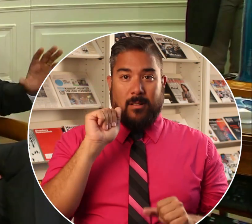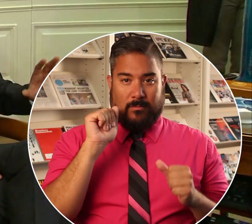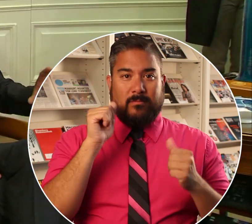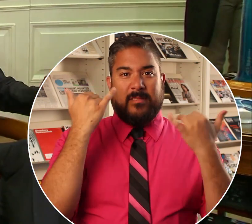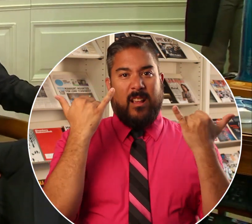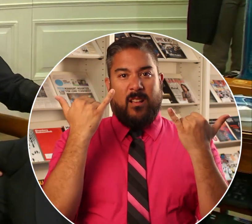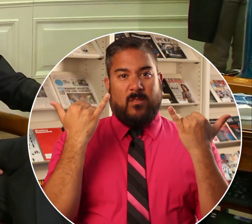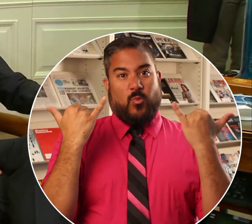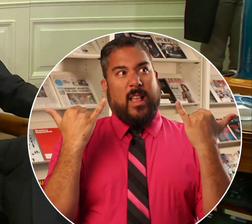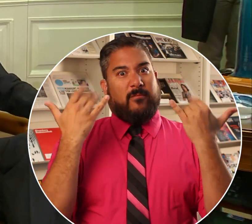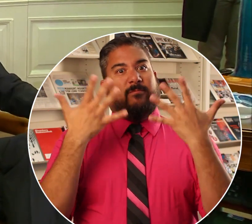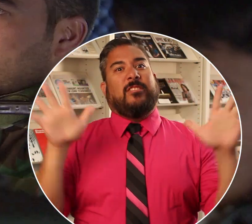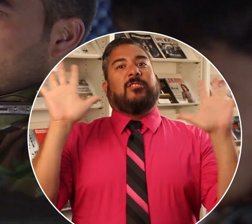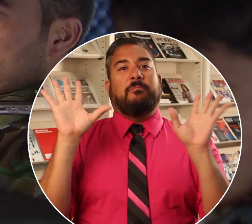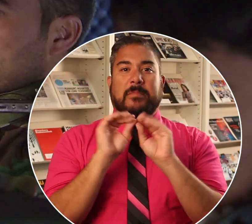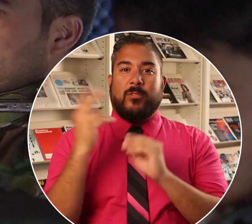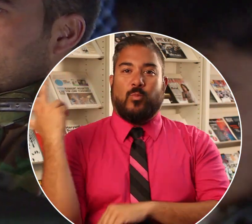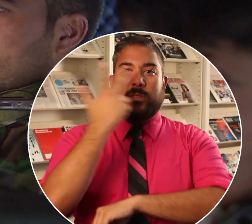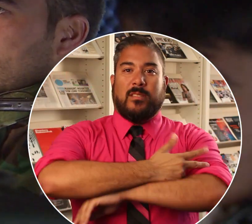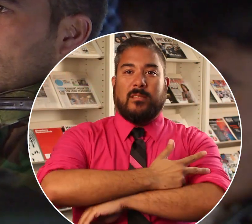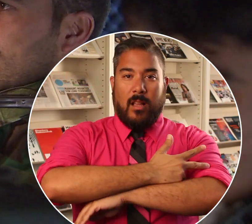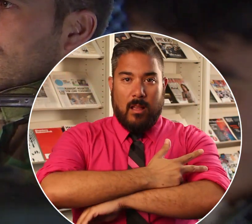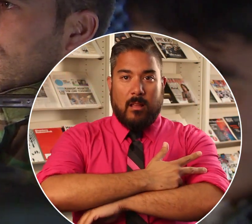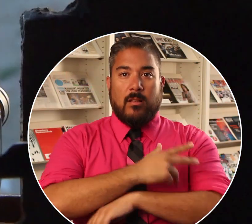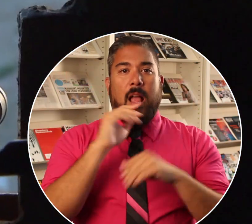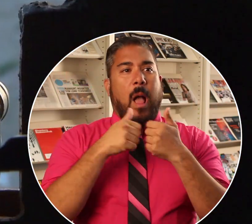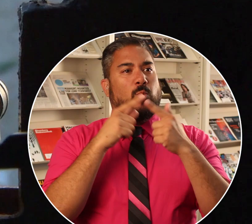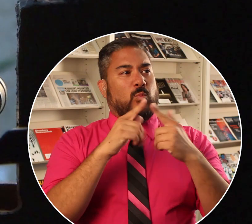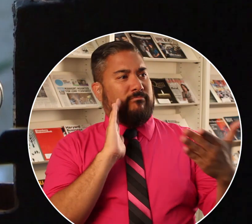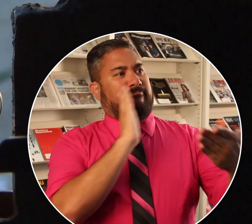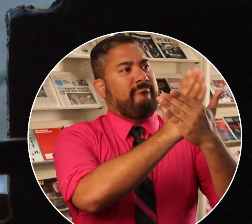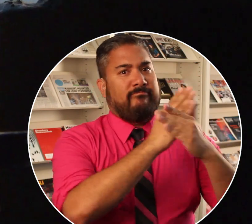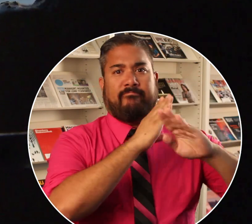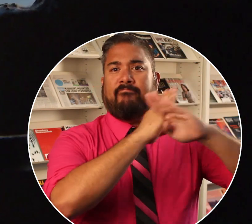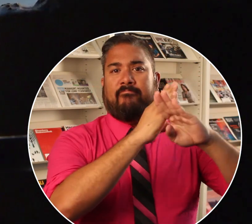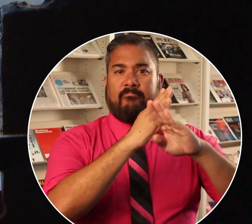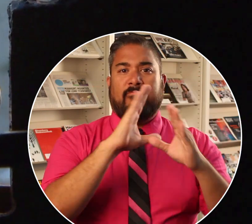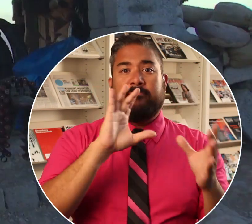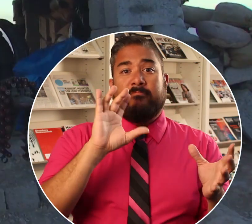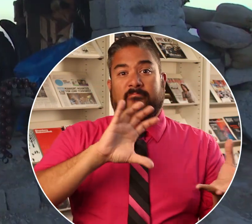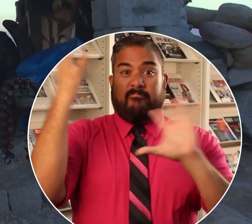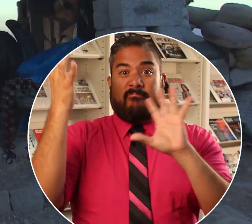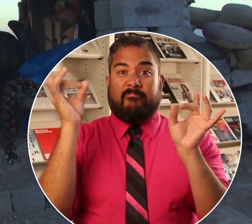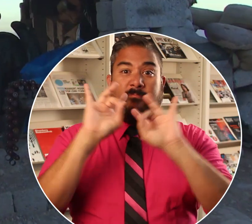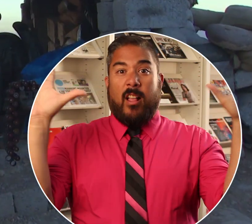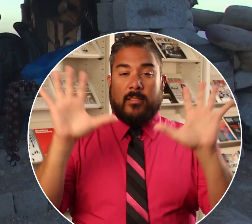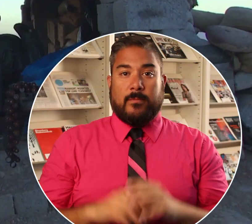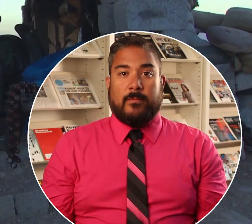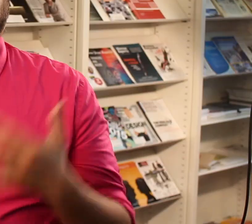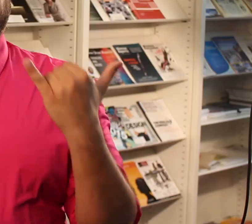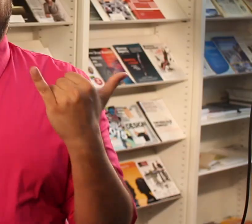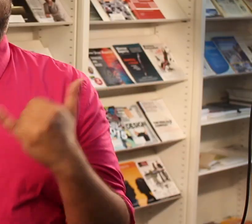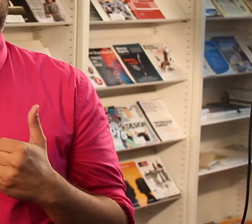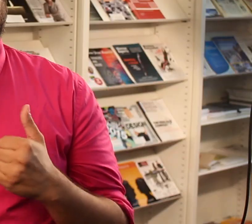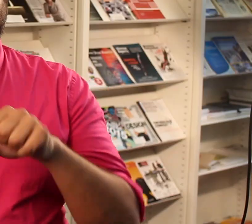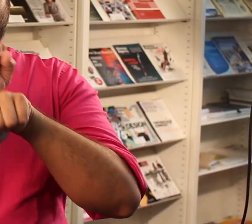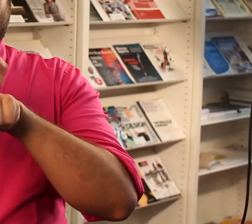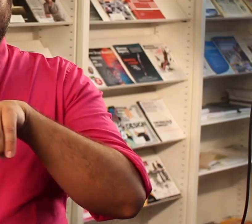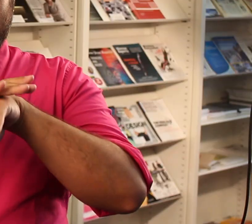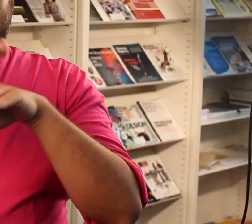President Obama is now finishing a three-day summit on countering violent extremism.